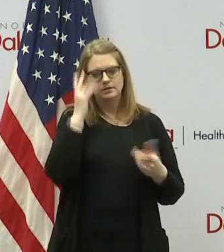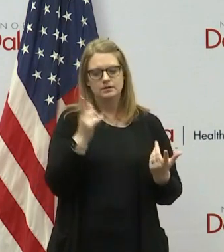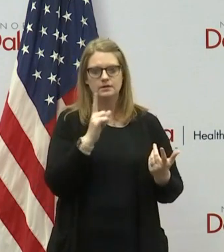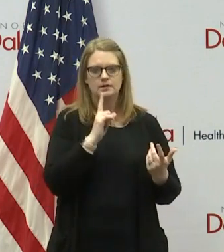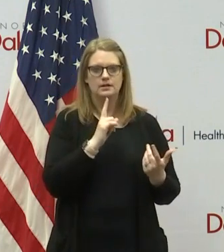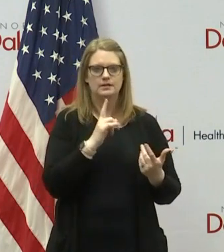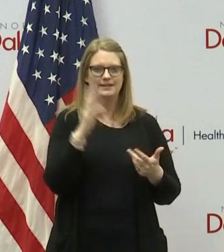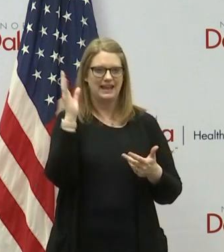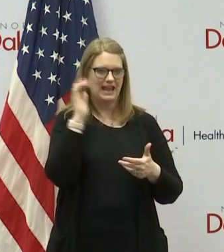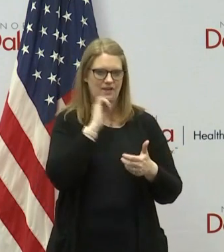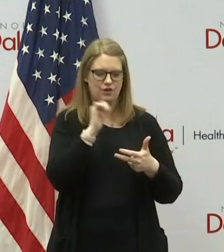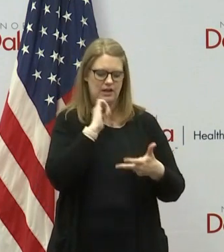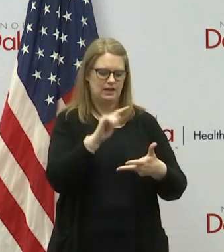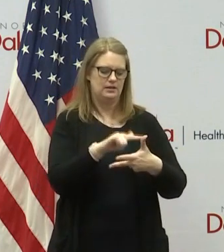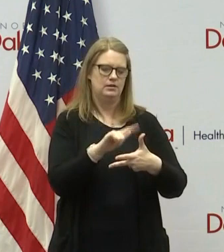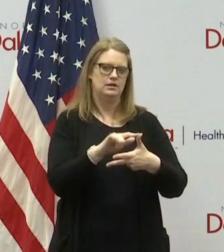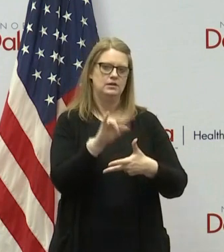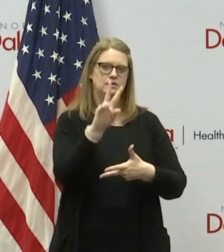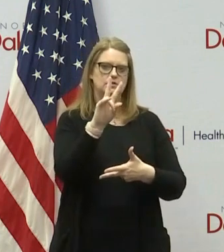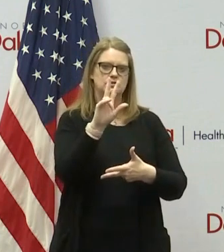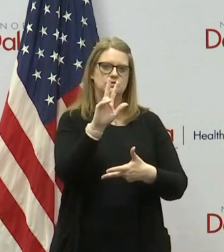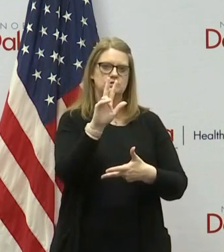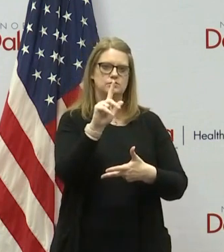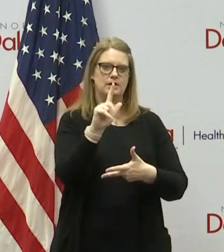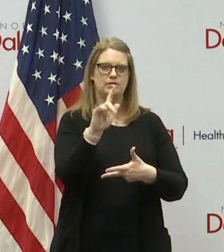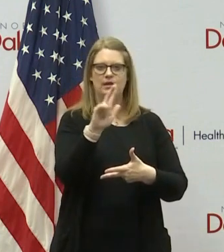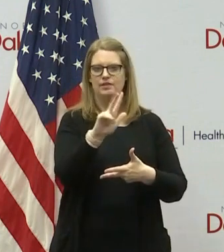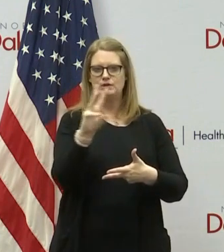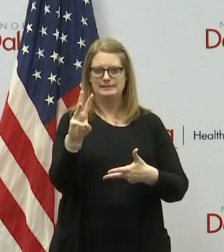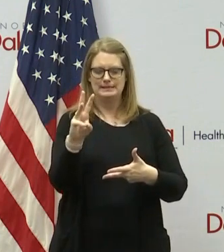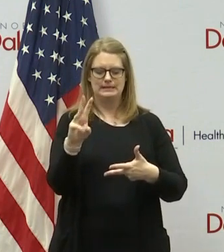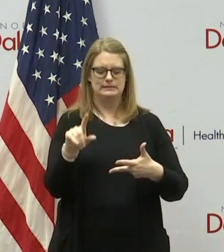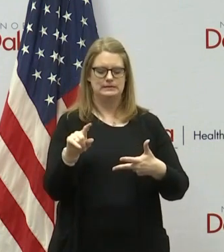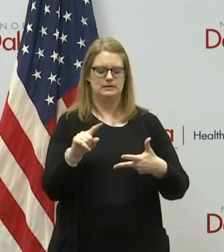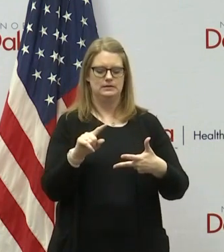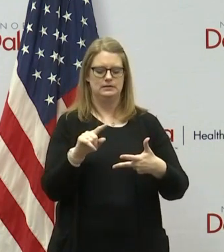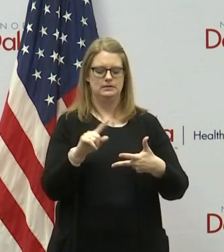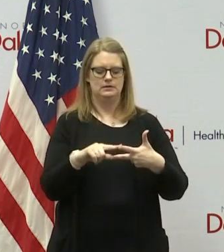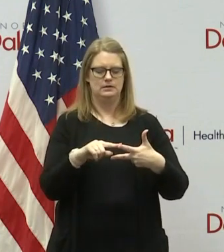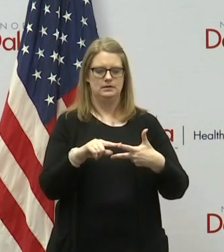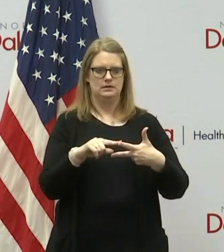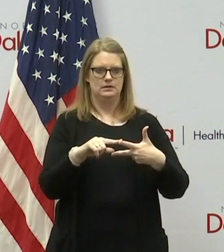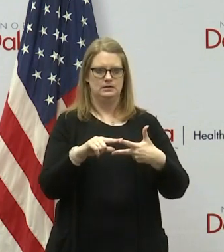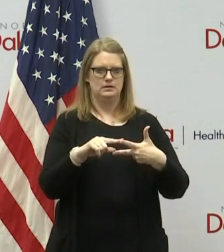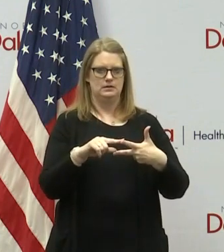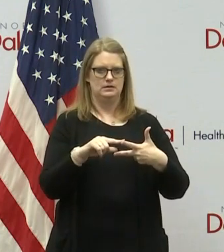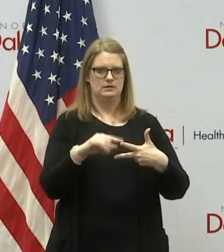THANK YOU.NEXT UP WE ARE GOING TO DO UNEMPLOYMENT NUMBERS.